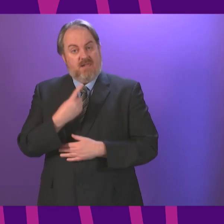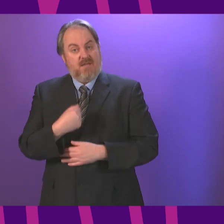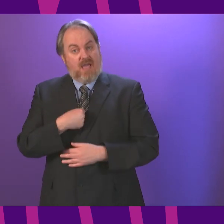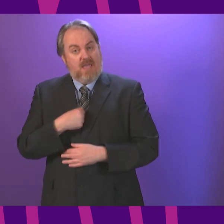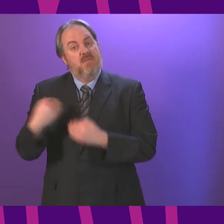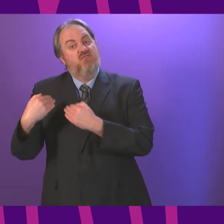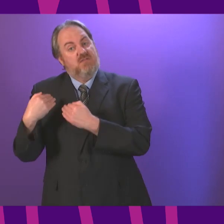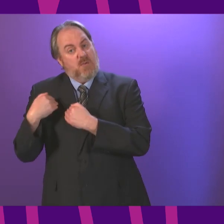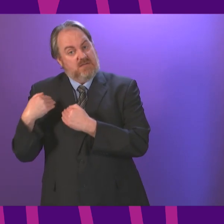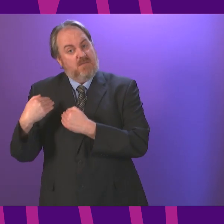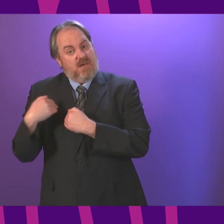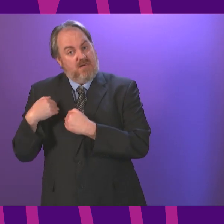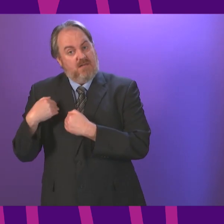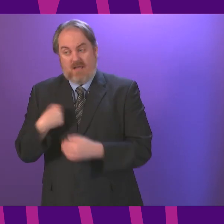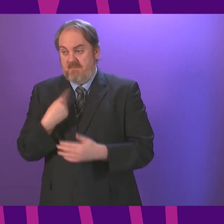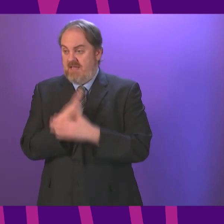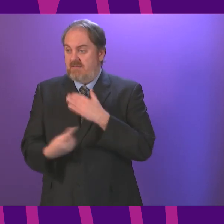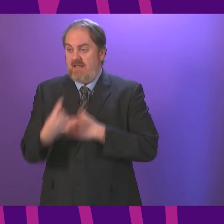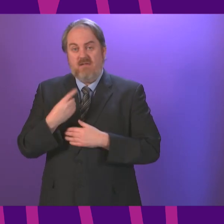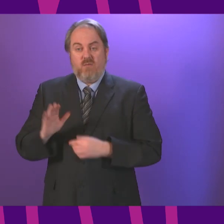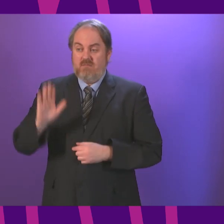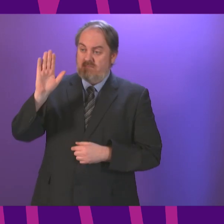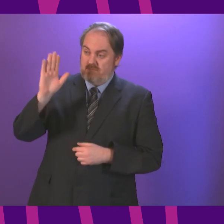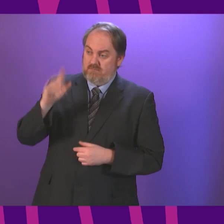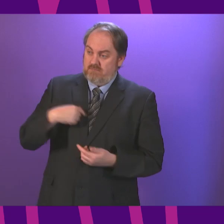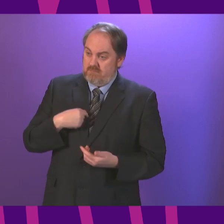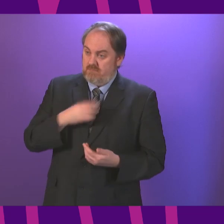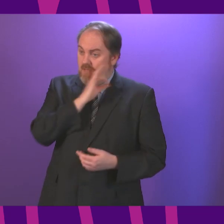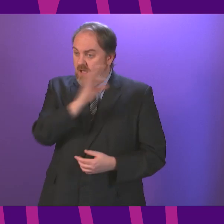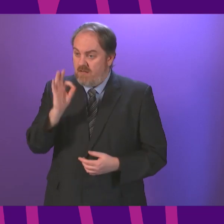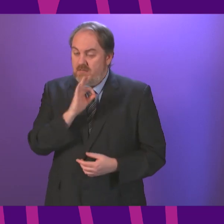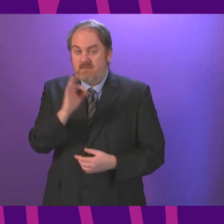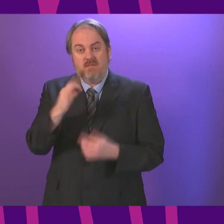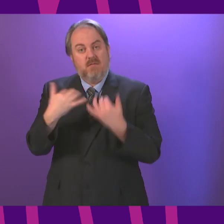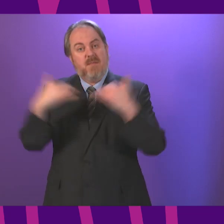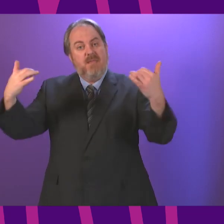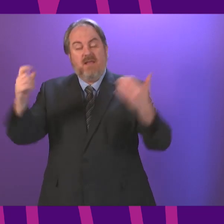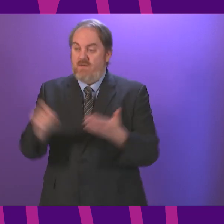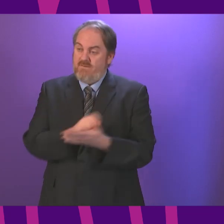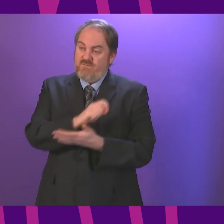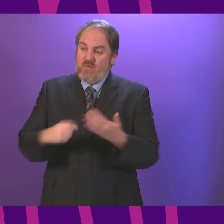am about to put myself before the Scottish people. I will put before the Scottish people